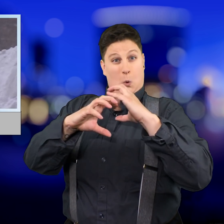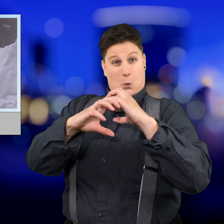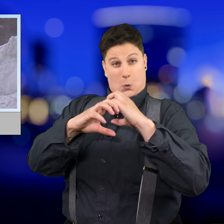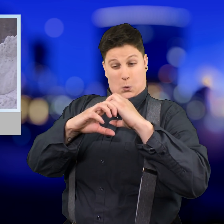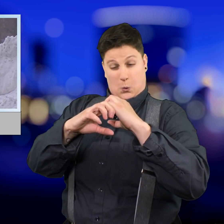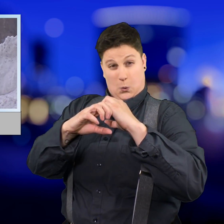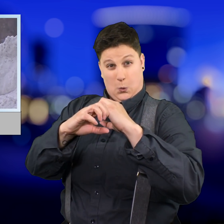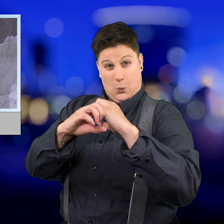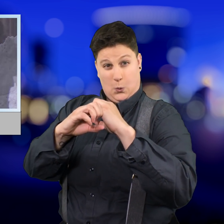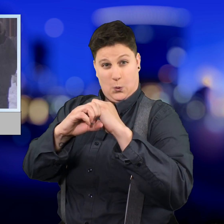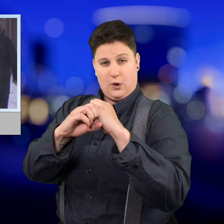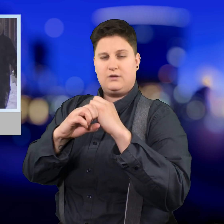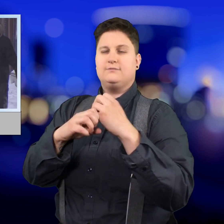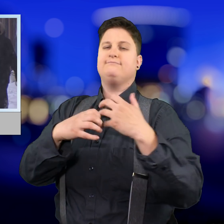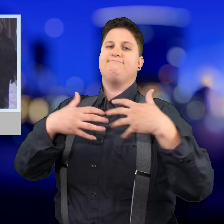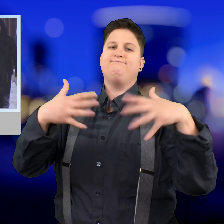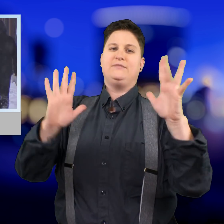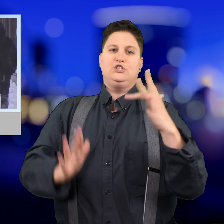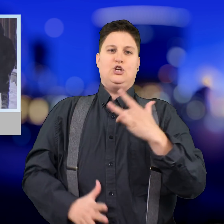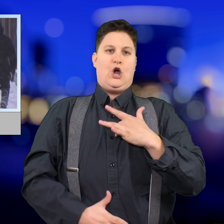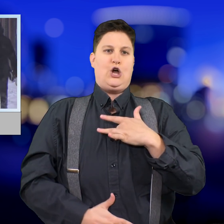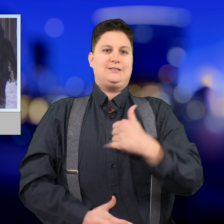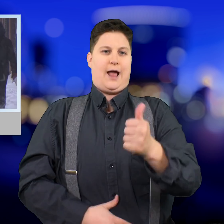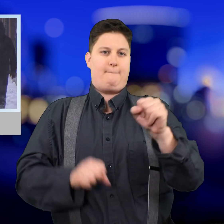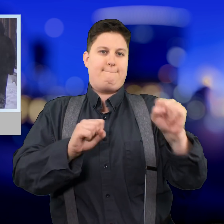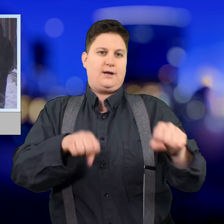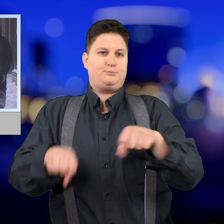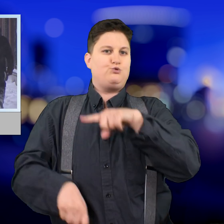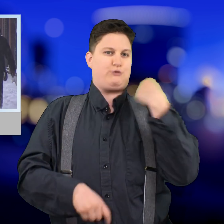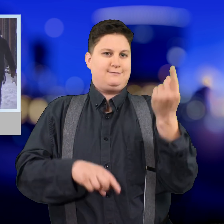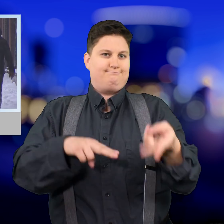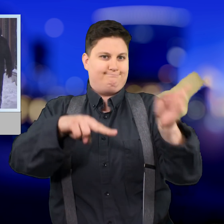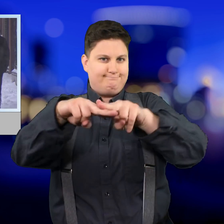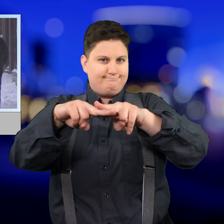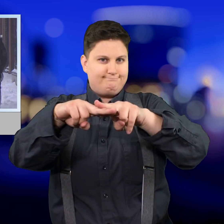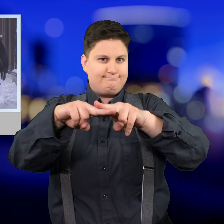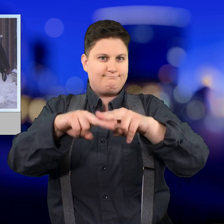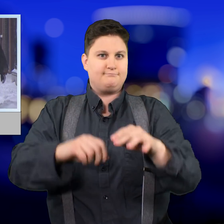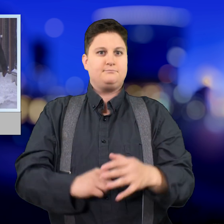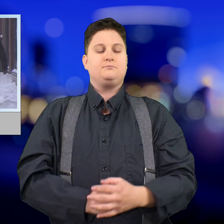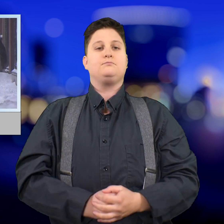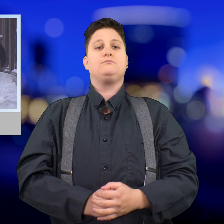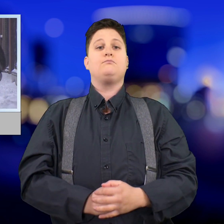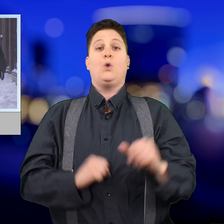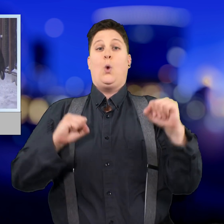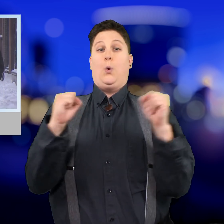And when the body's blood vessels narrow, the risk of a heart attack increases.